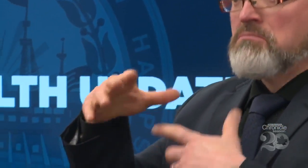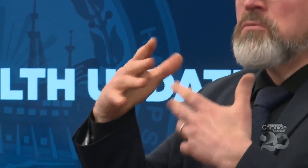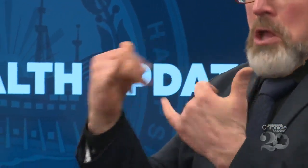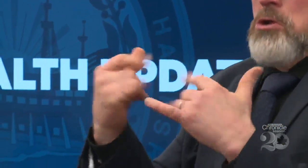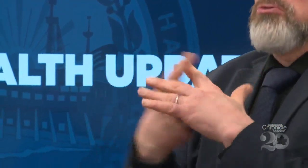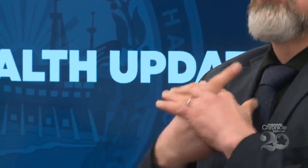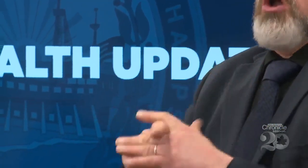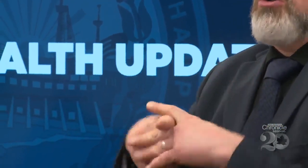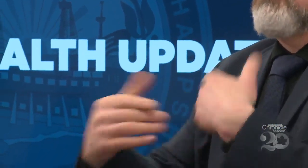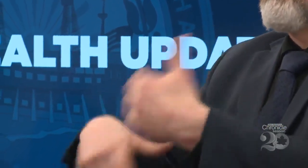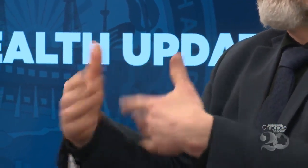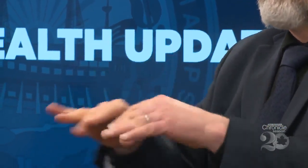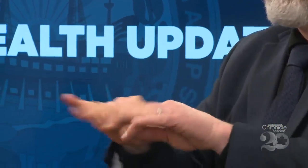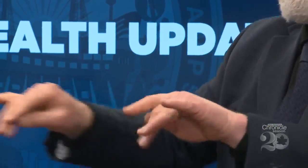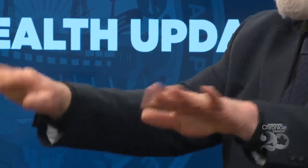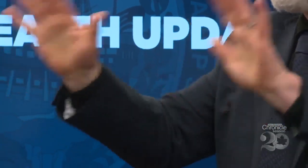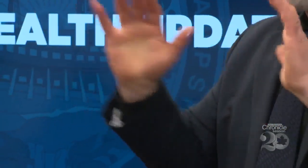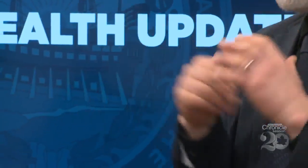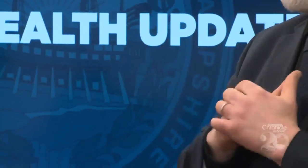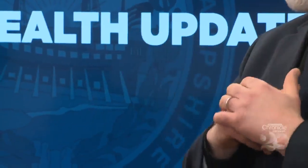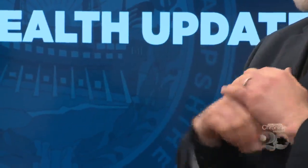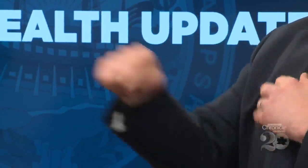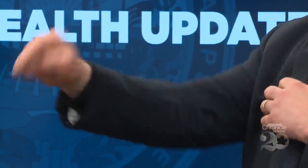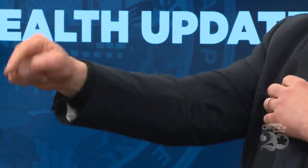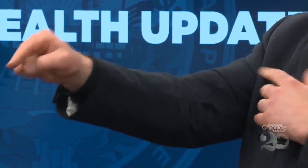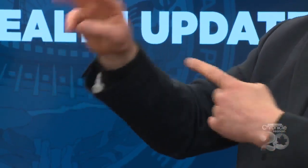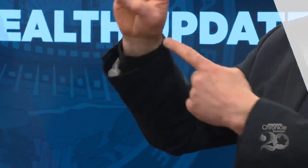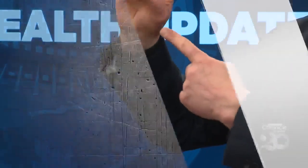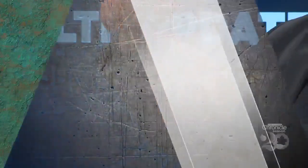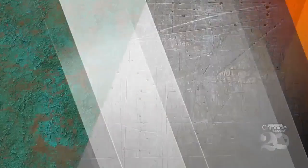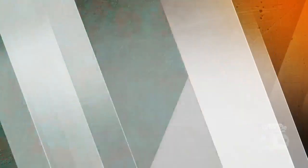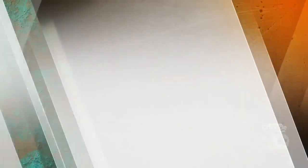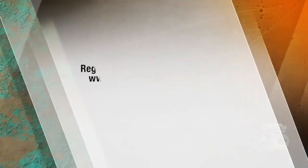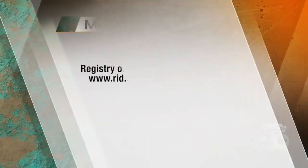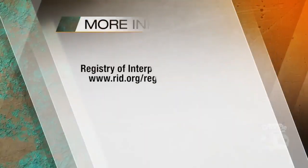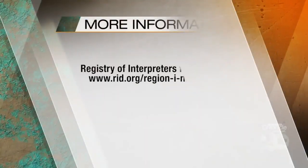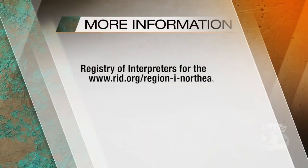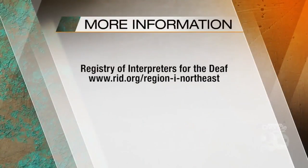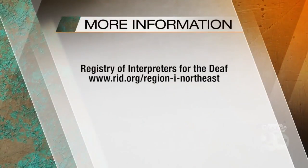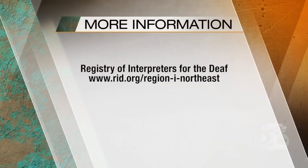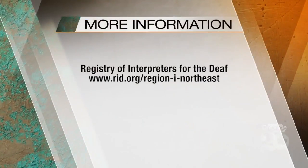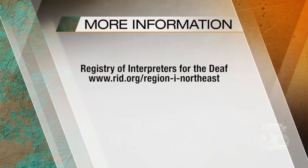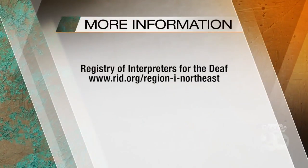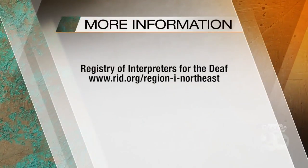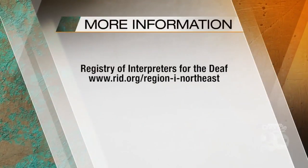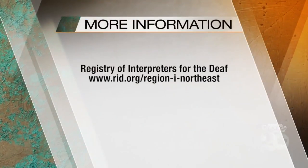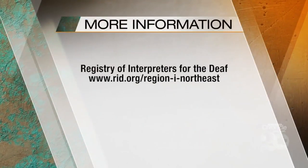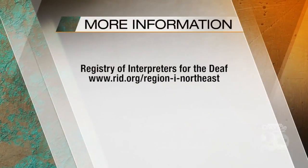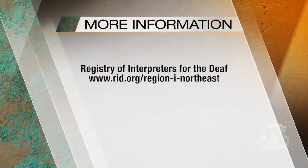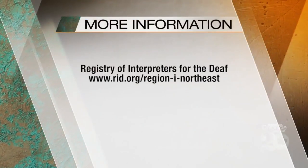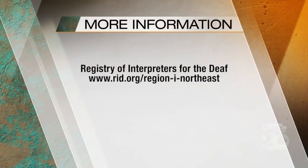I FEEL LIKE I’M SERVING MY COUNTRY.